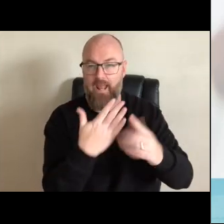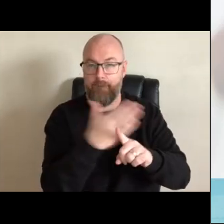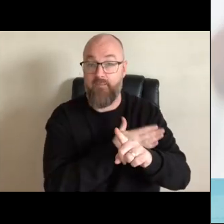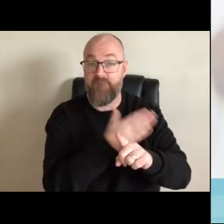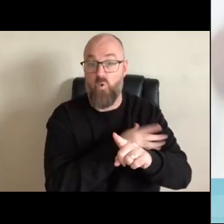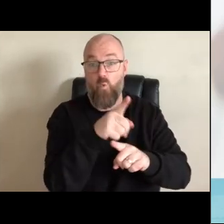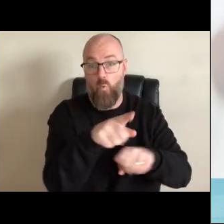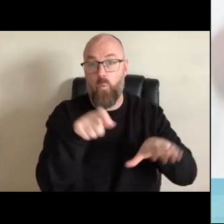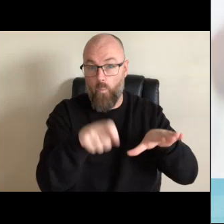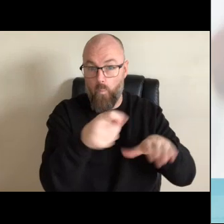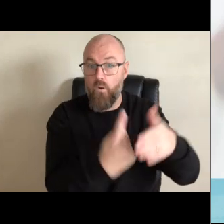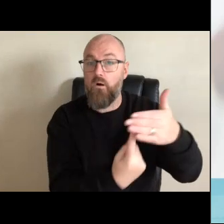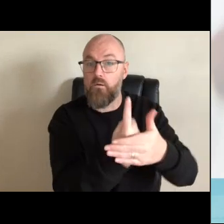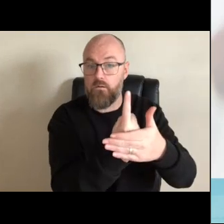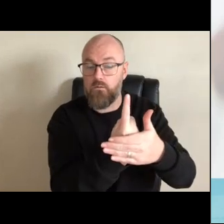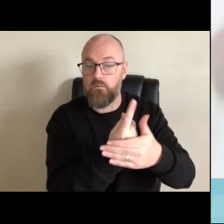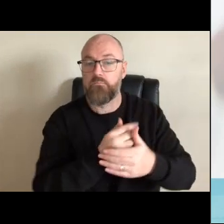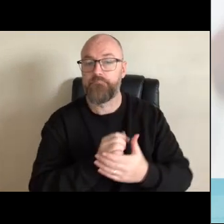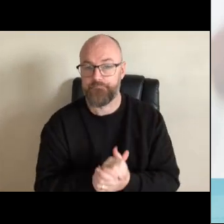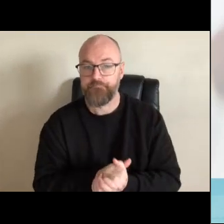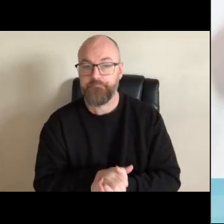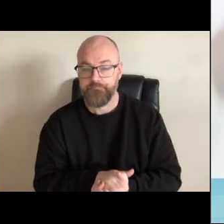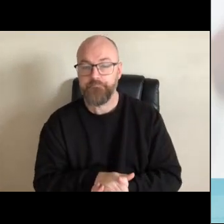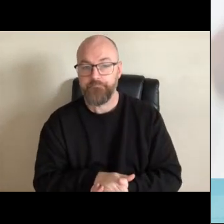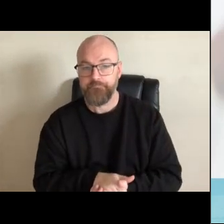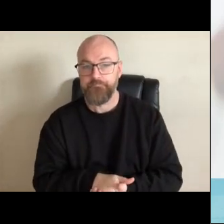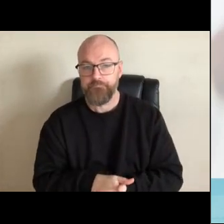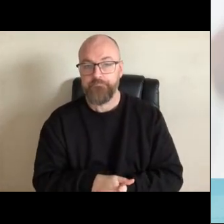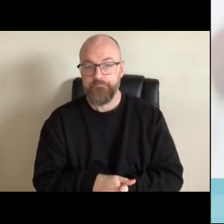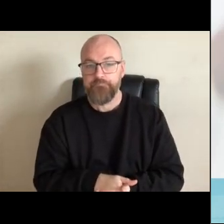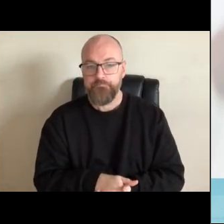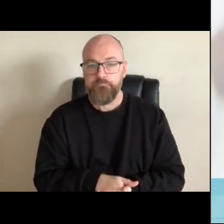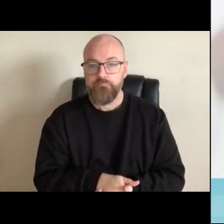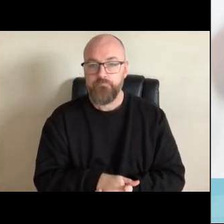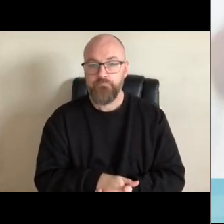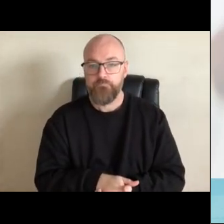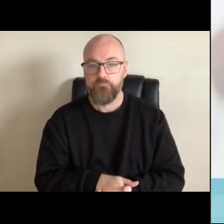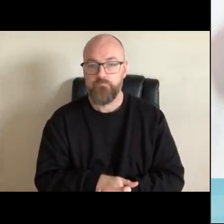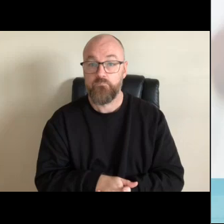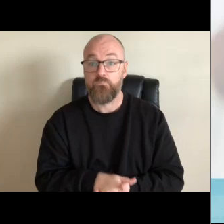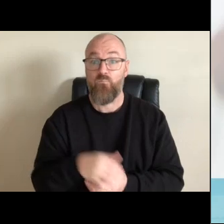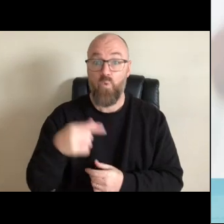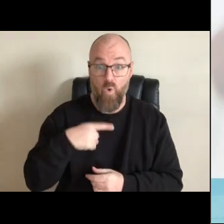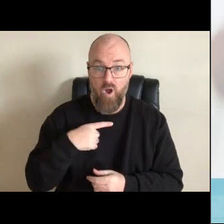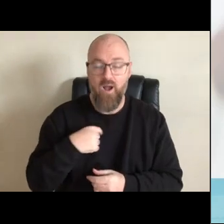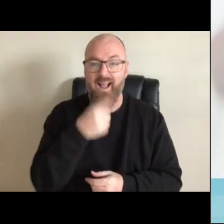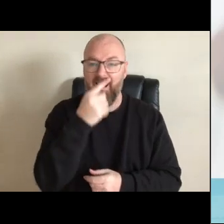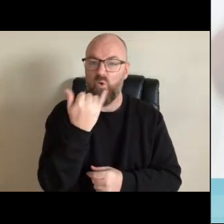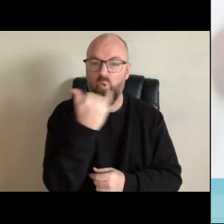courts currently at least early in the proceedings are happening via a teams link and sometimes um